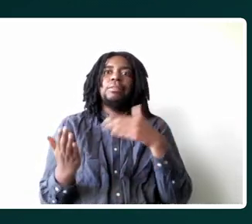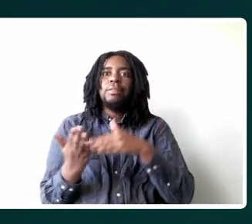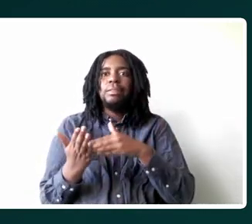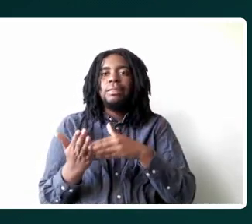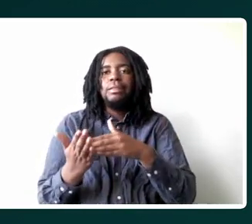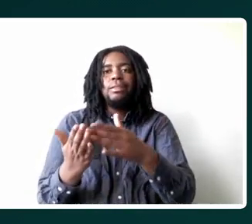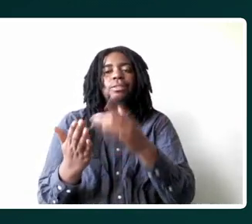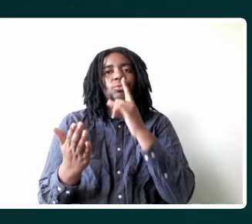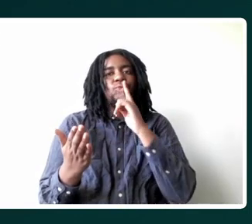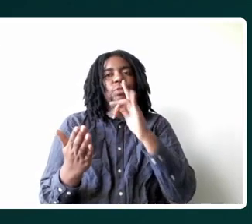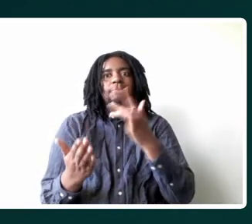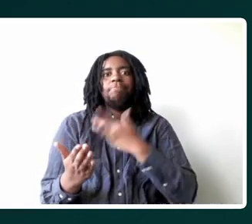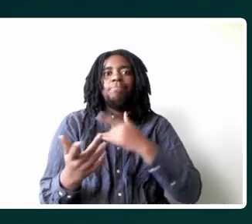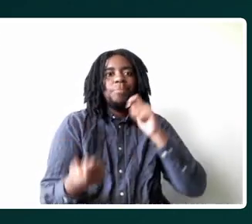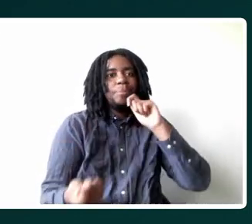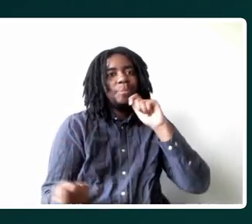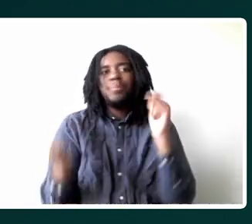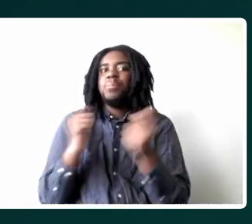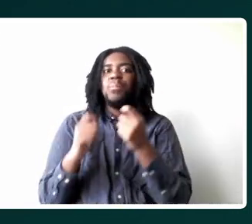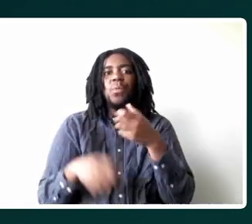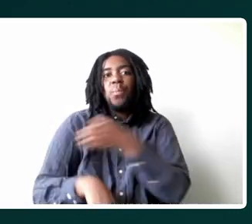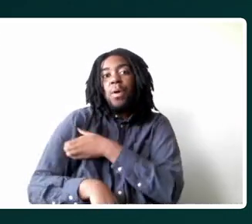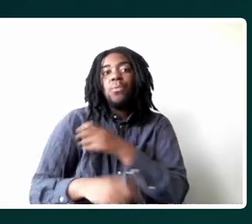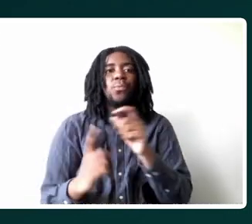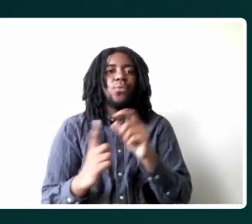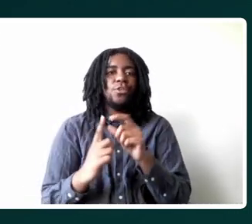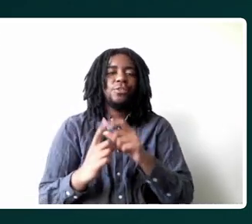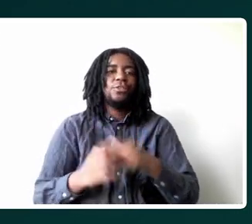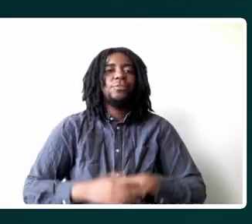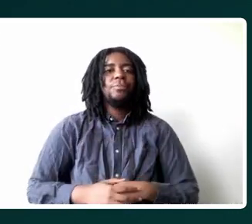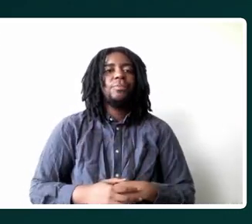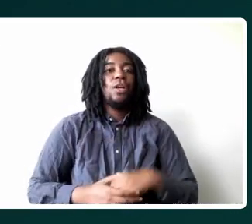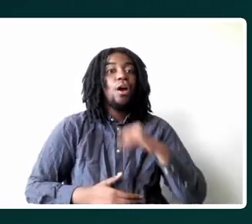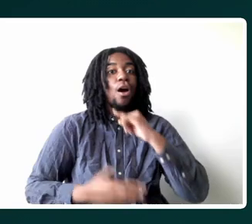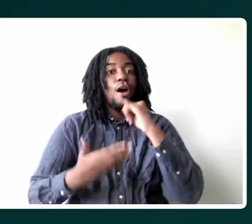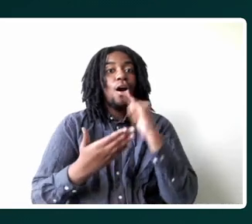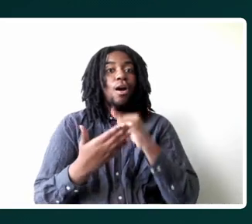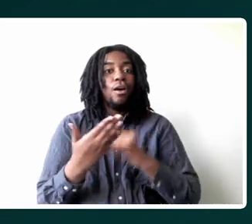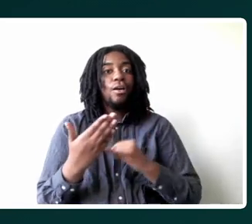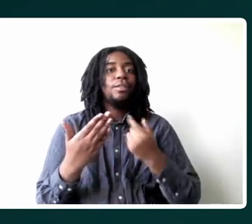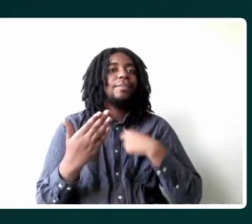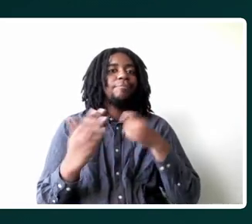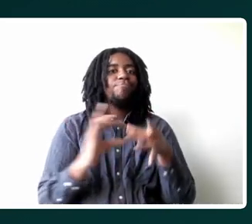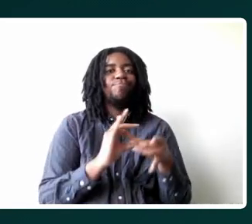power of the arts. The arts have the ability to connect us through our shared humanity. Our